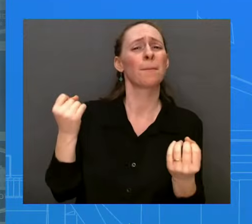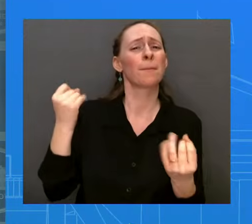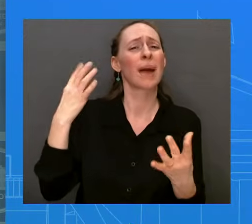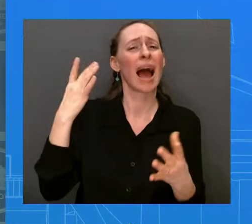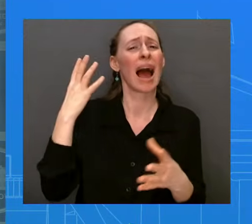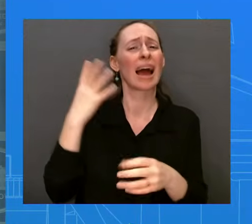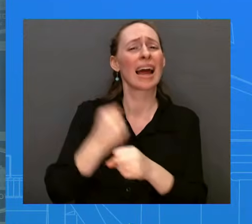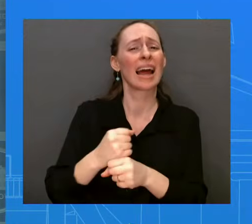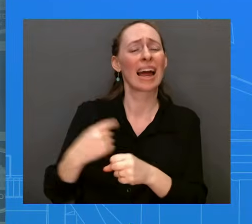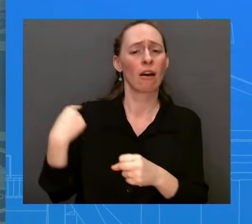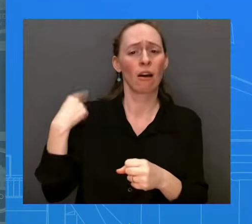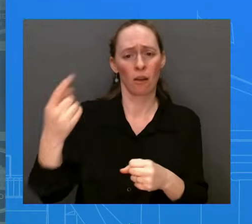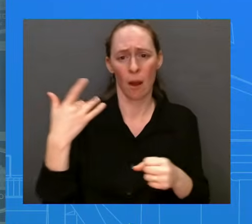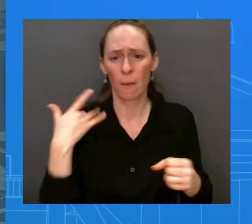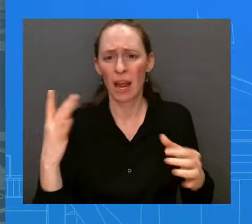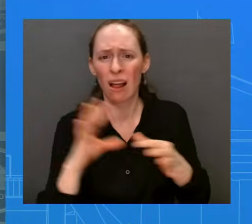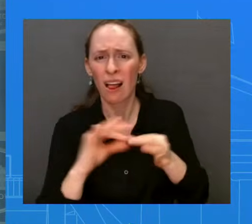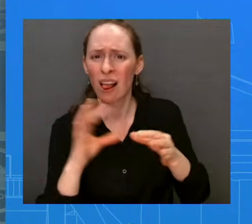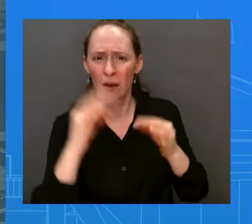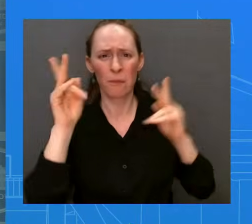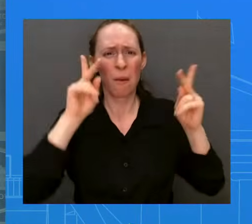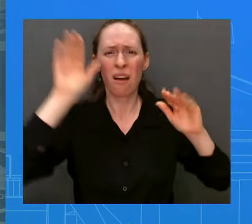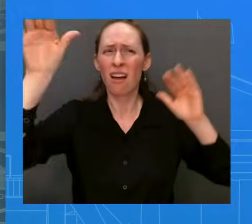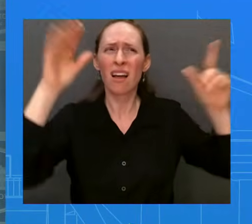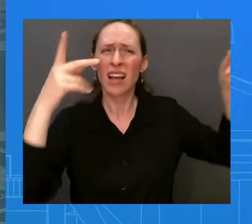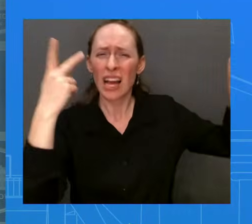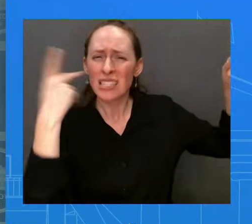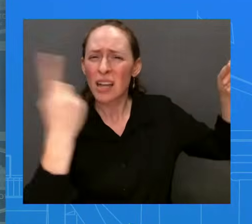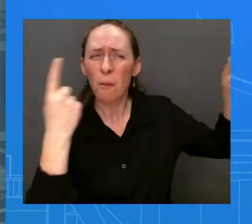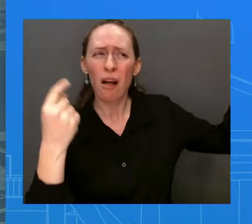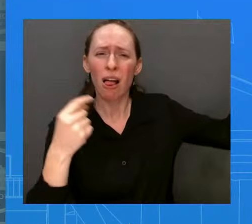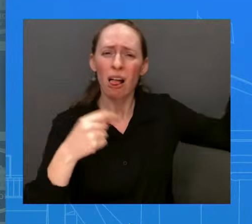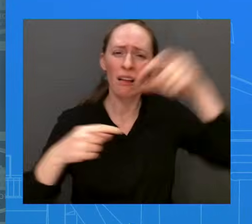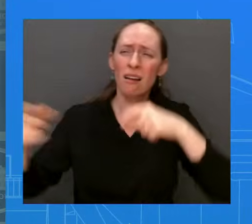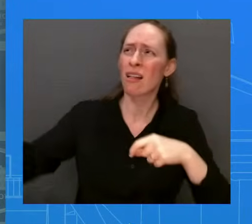President Biden has changed all that. We are finally trying to understand them better.